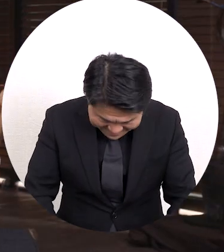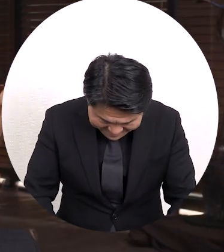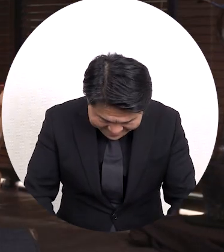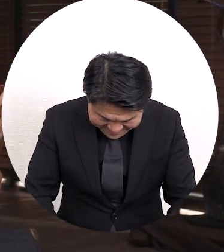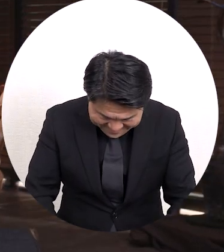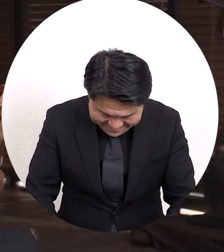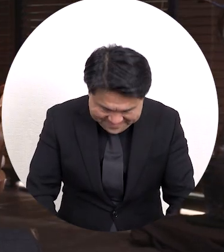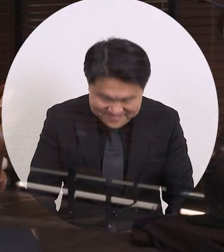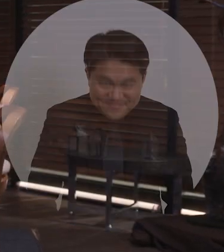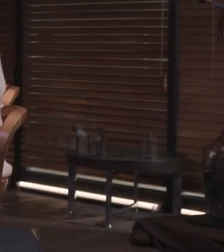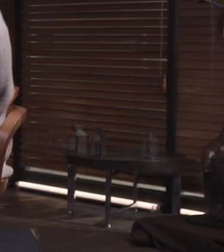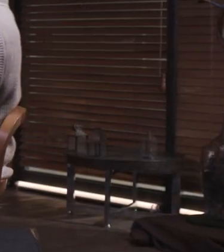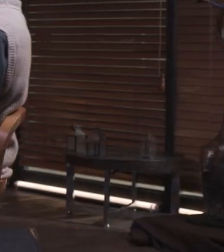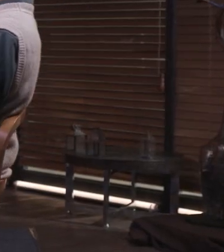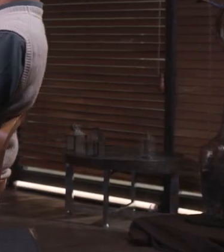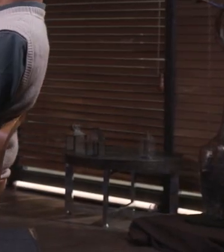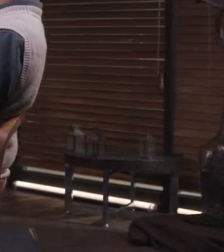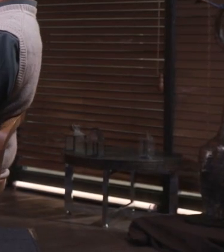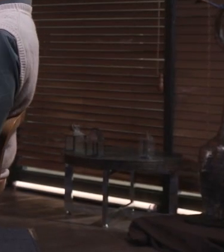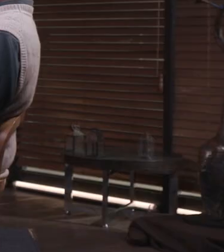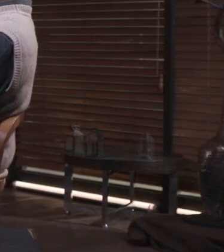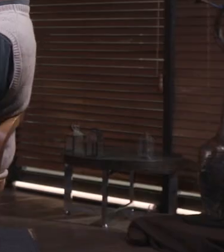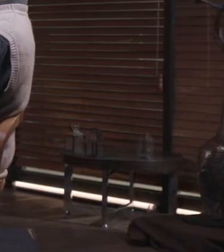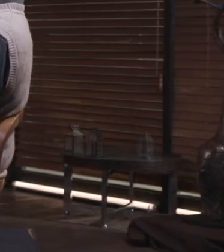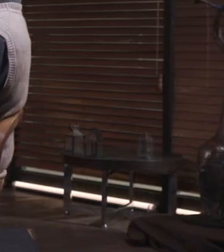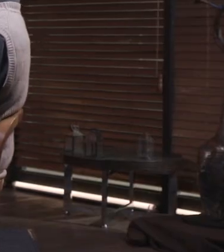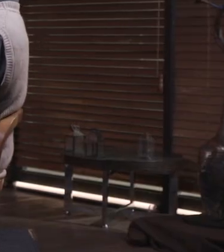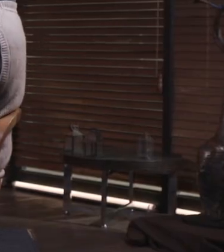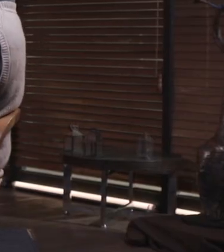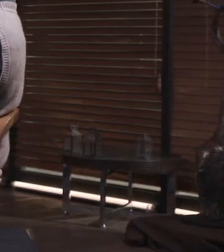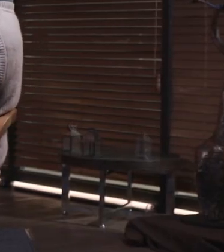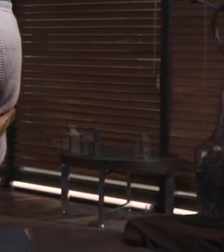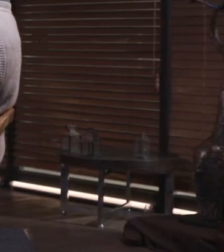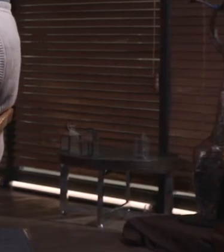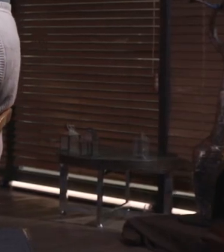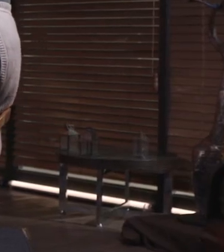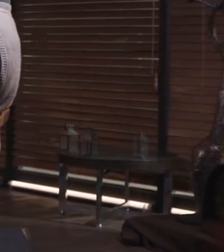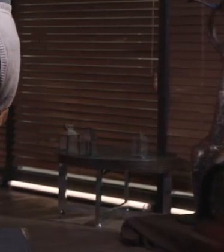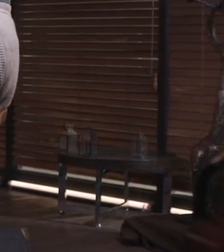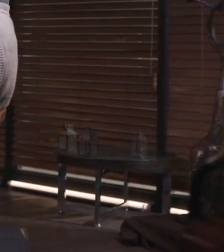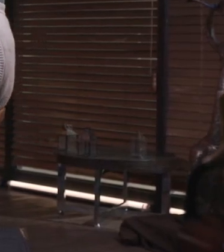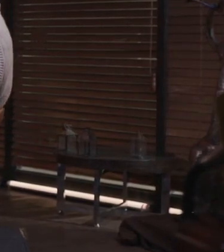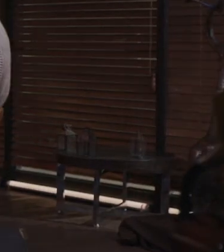Thank you.